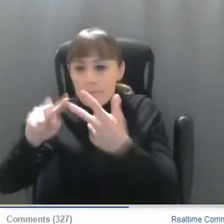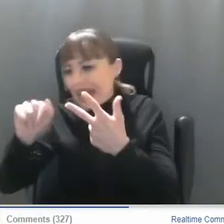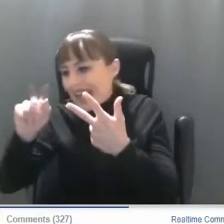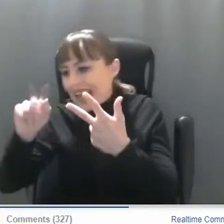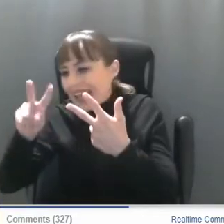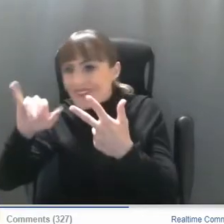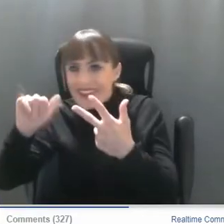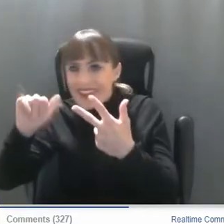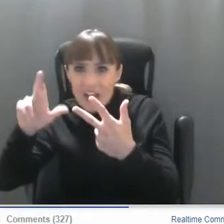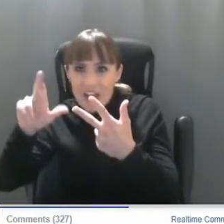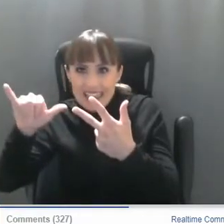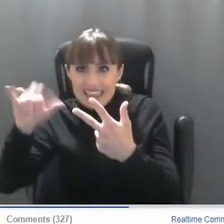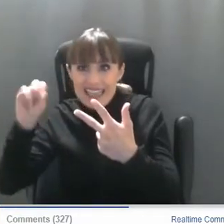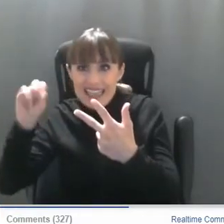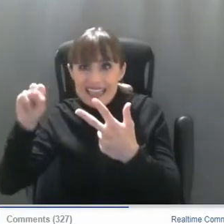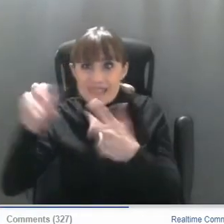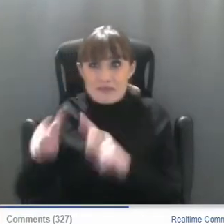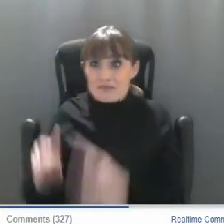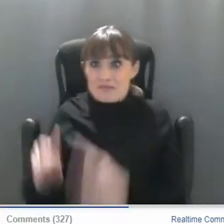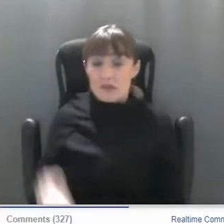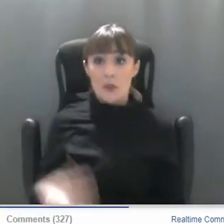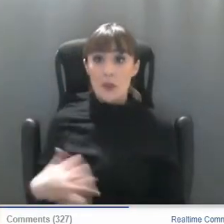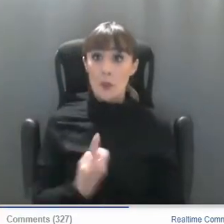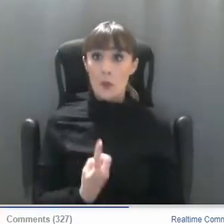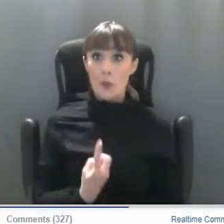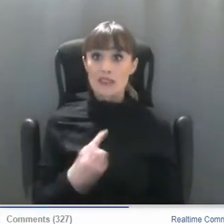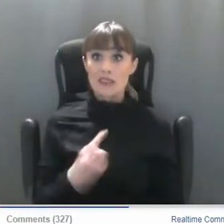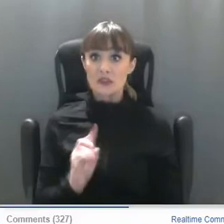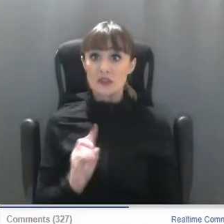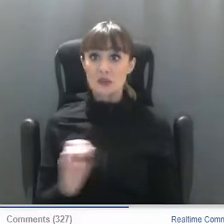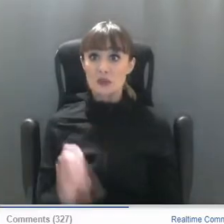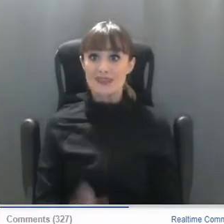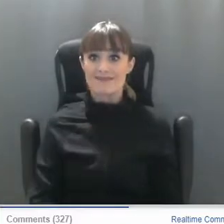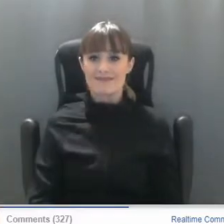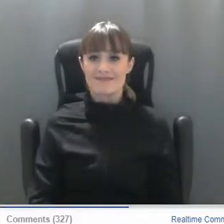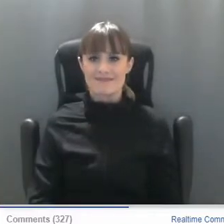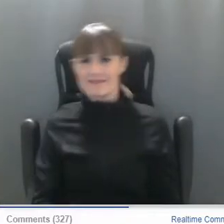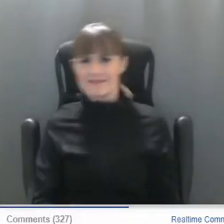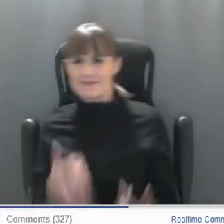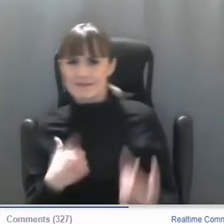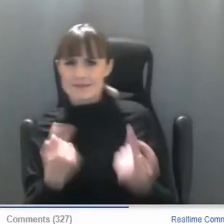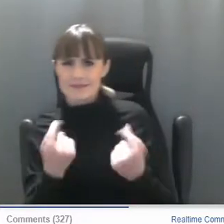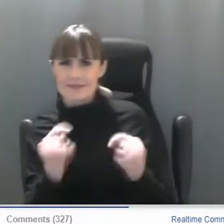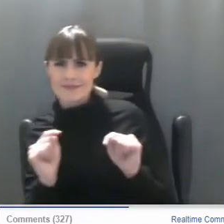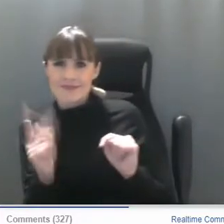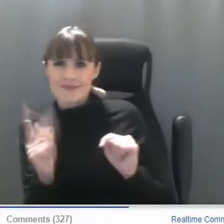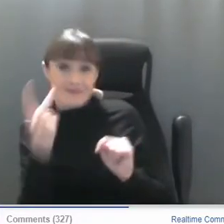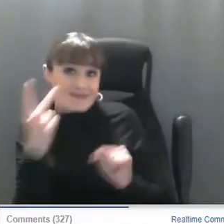water together, you guys. But I'm trying to get us a view, and I'm trying to not crowd.